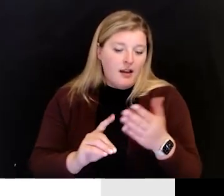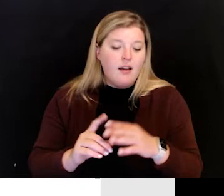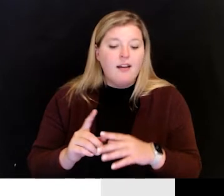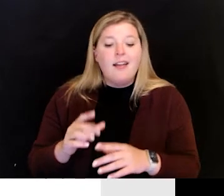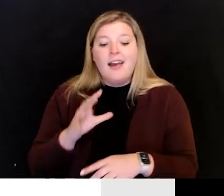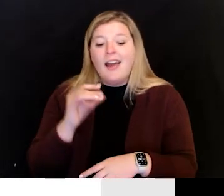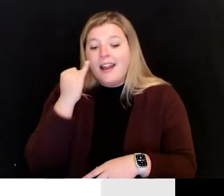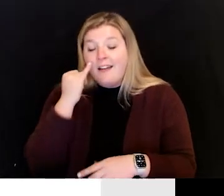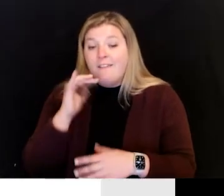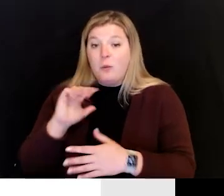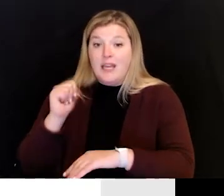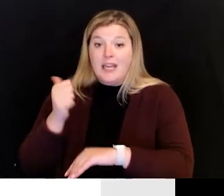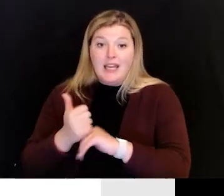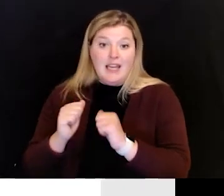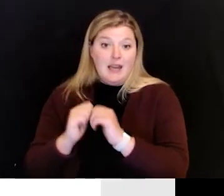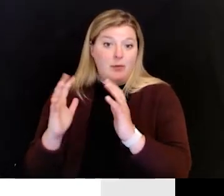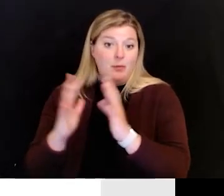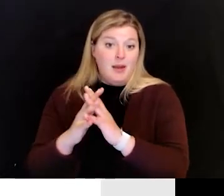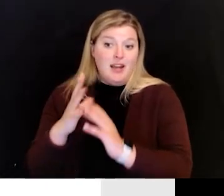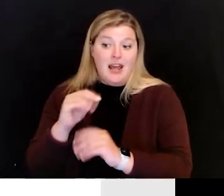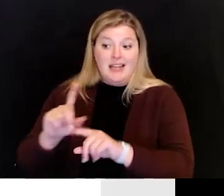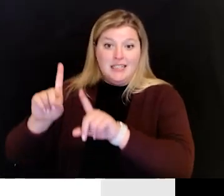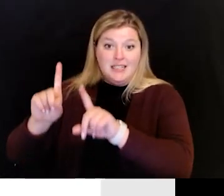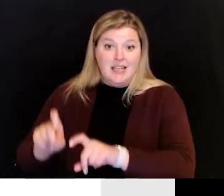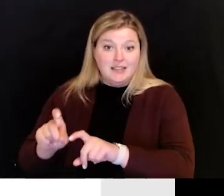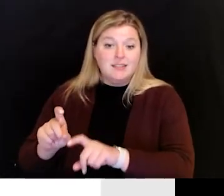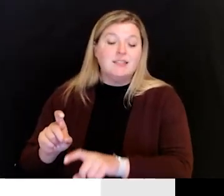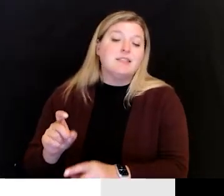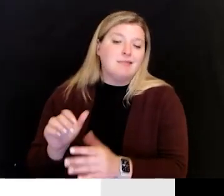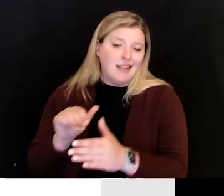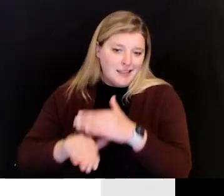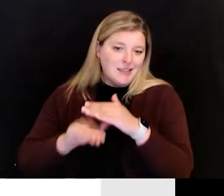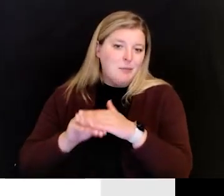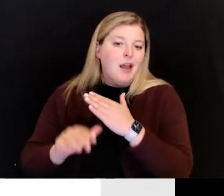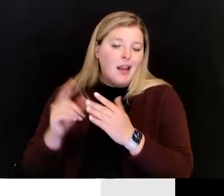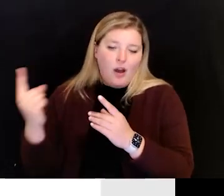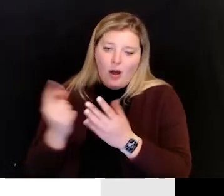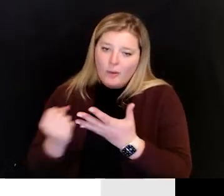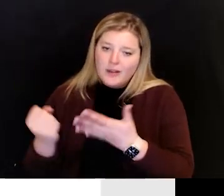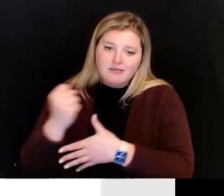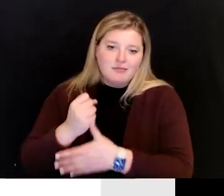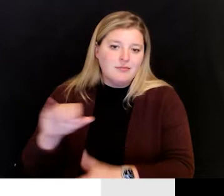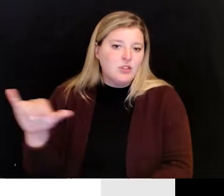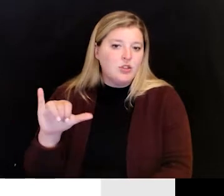it's, you know, a critical piece of that as well. Our QA teams are in the habit now